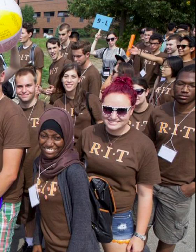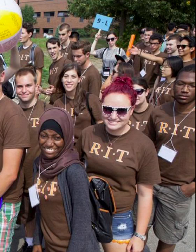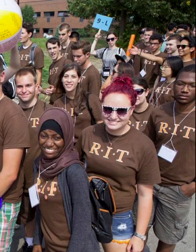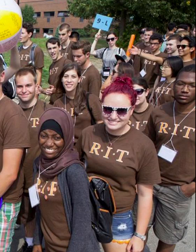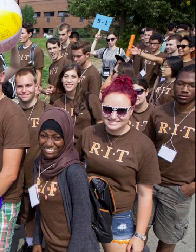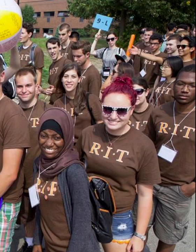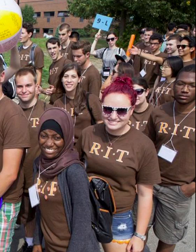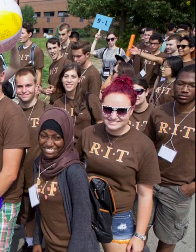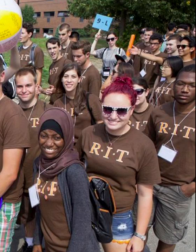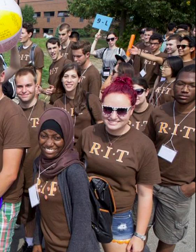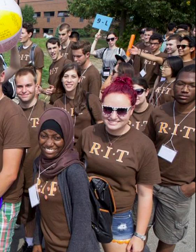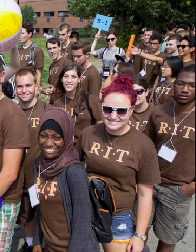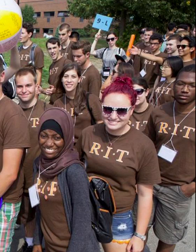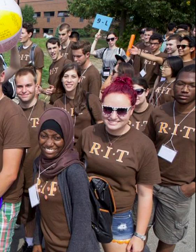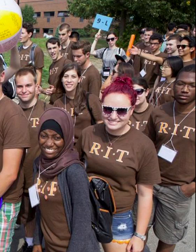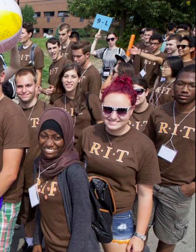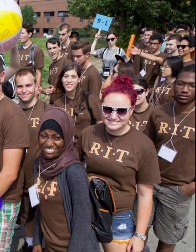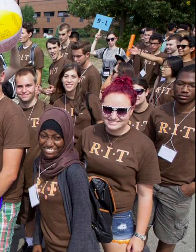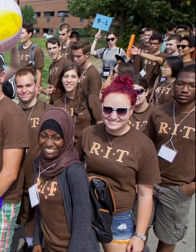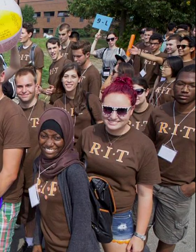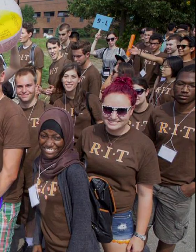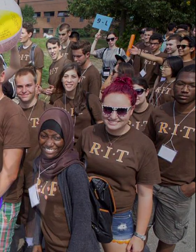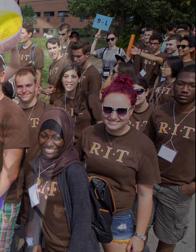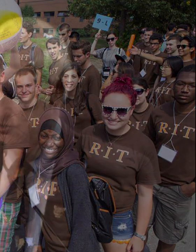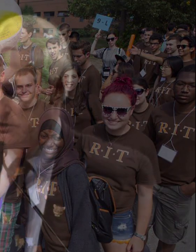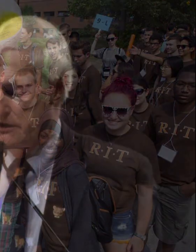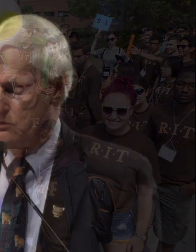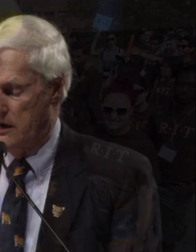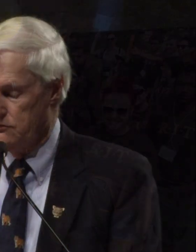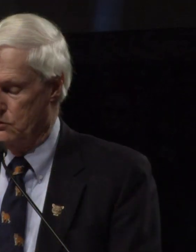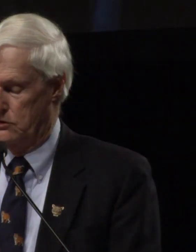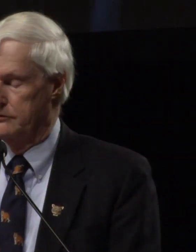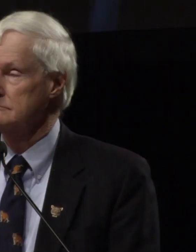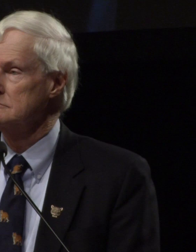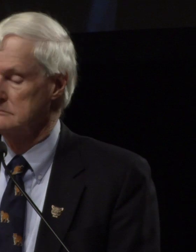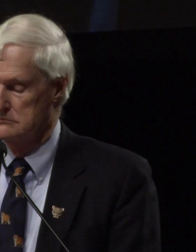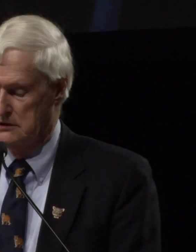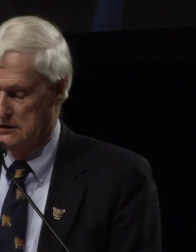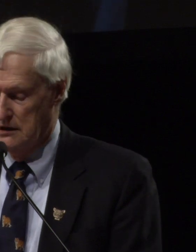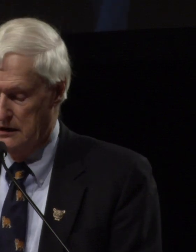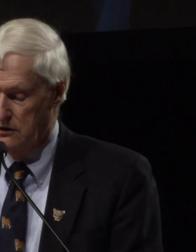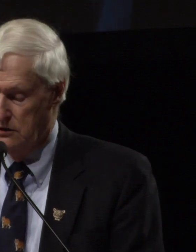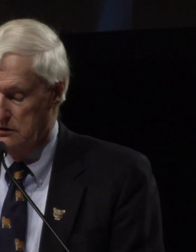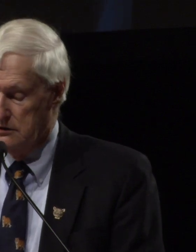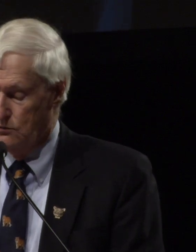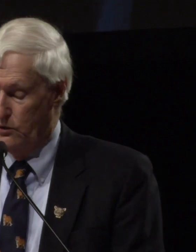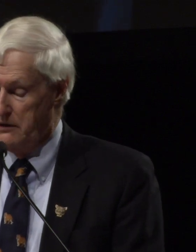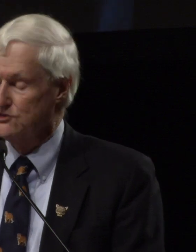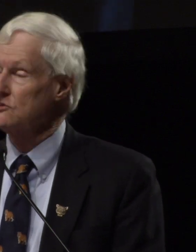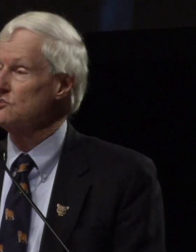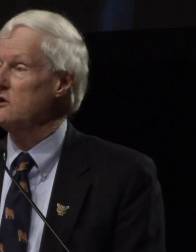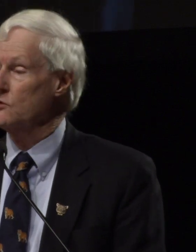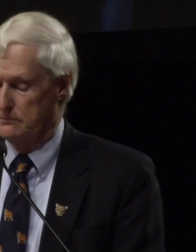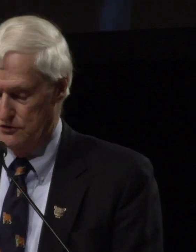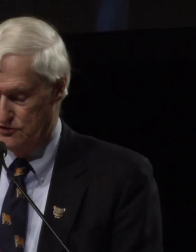RIT'S NAME OUT ACROSS THE COUNTRY AND AROUND THE WORLD, WE MUST CONTINUE TO BE SEEN AS A